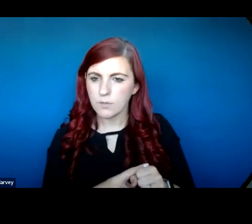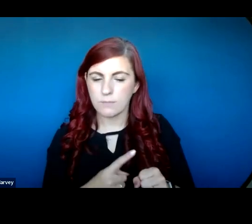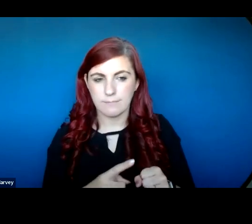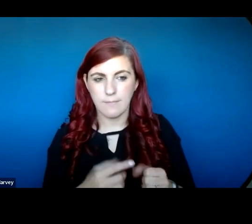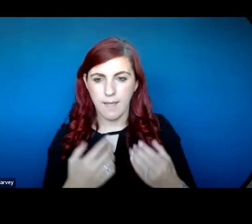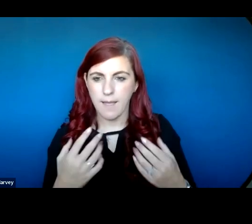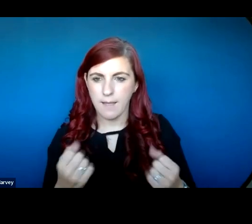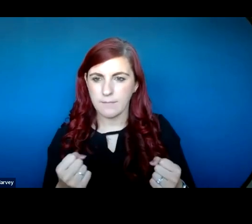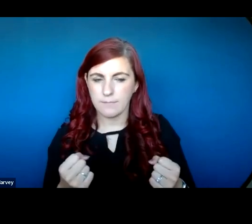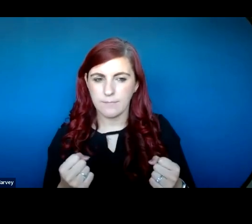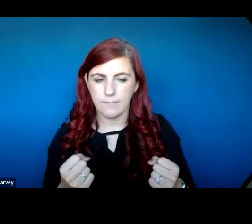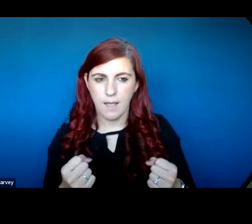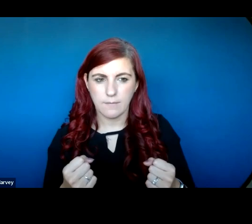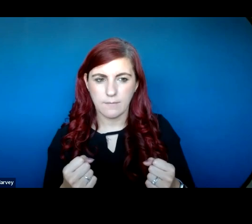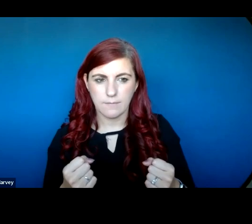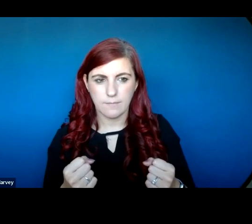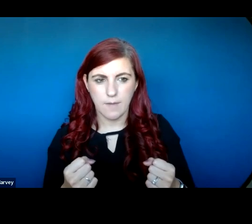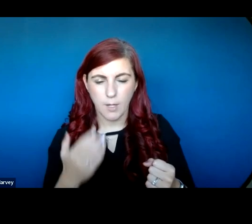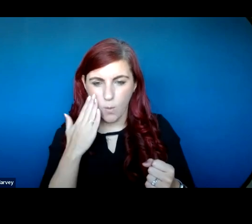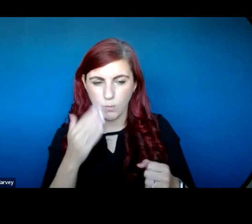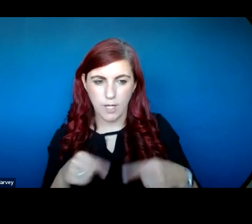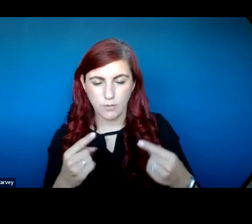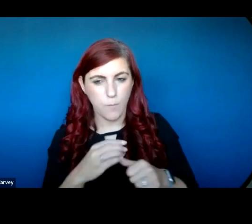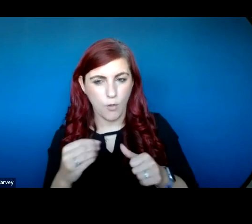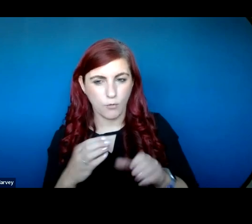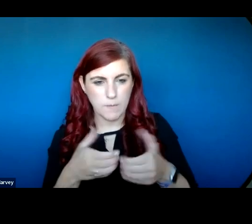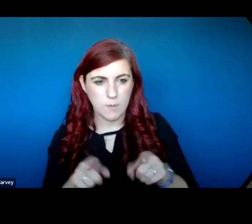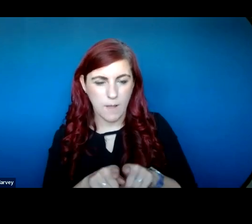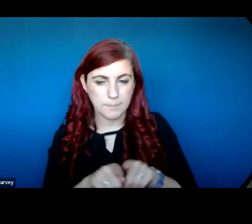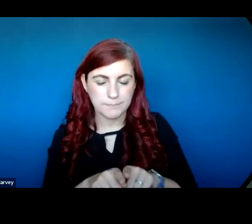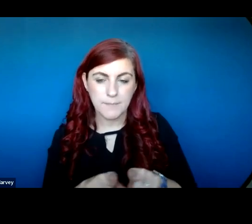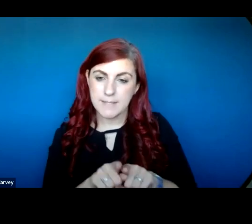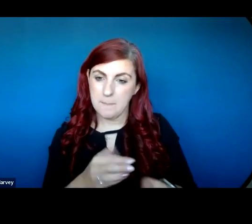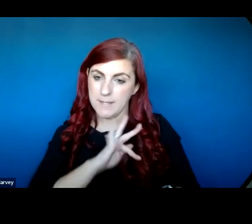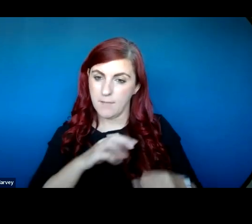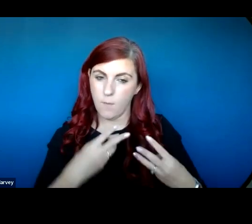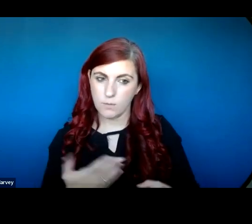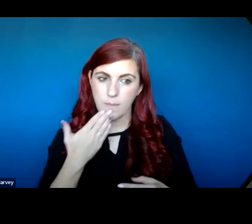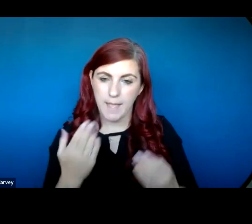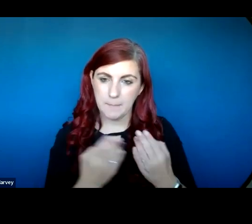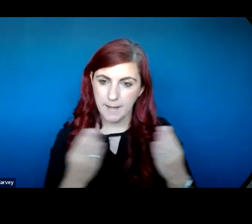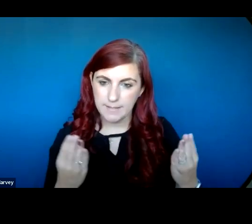other groups are feeling. I particularly want to thank our panellists today, as I say, Catherine, Tony and